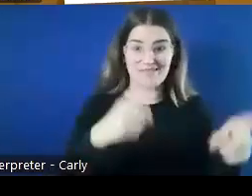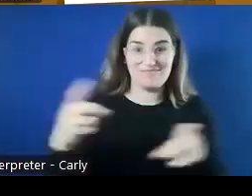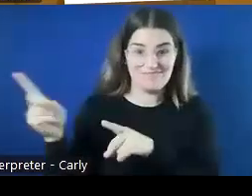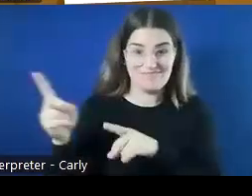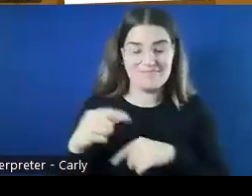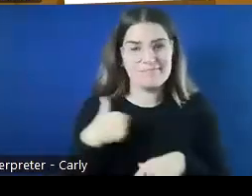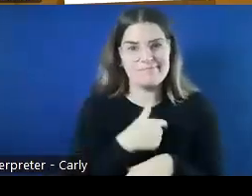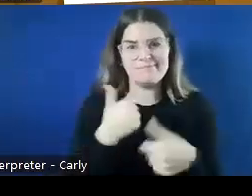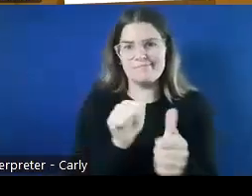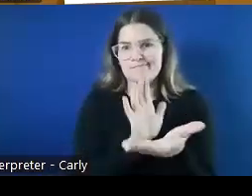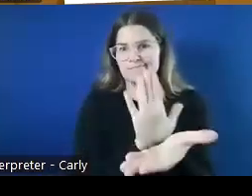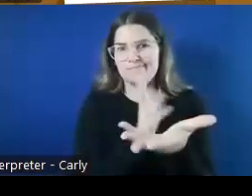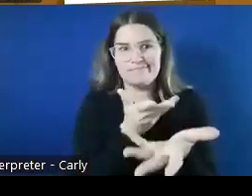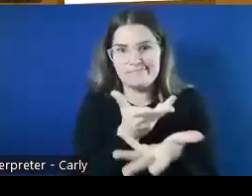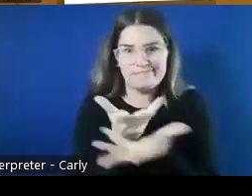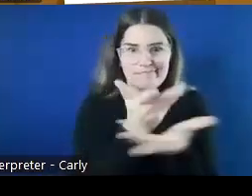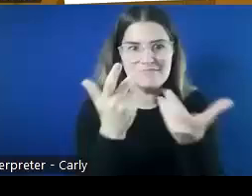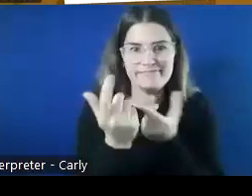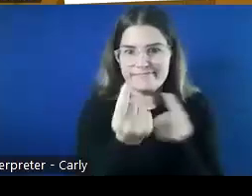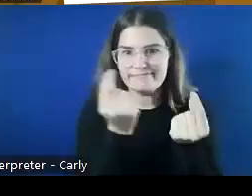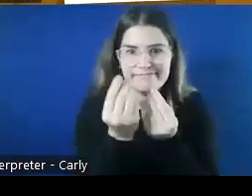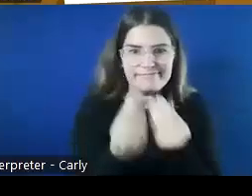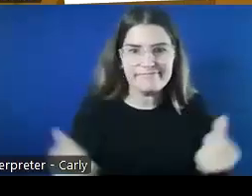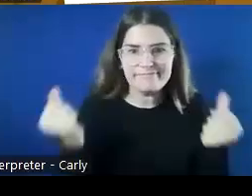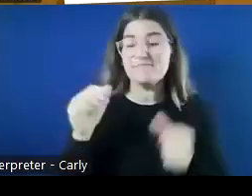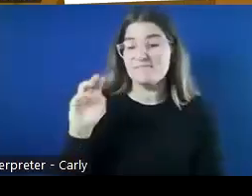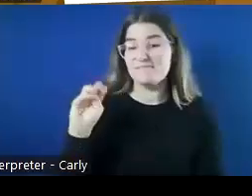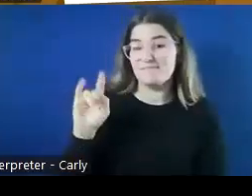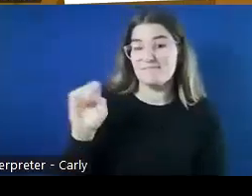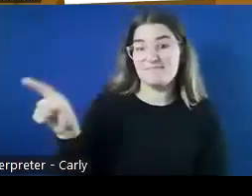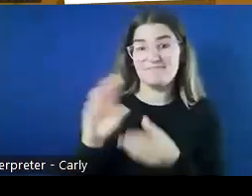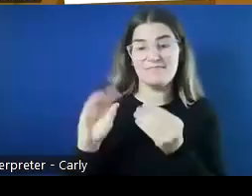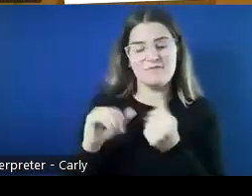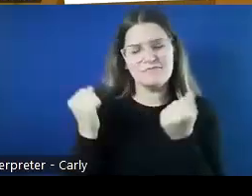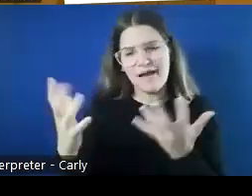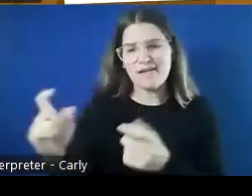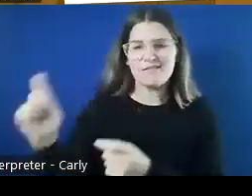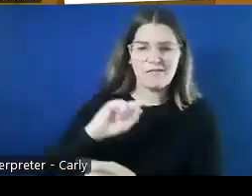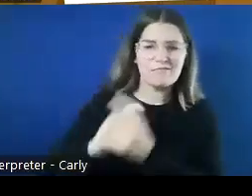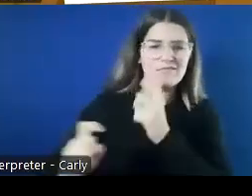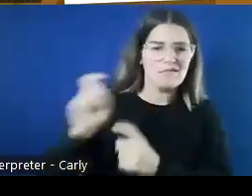this as Mike said we've been able to do that with the help of many donors in the community